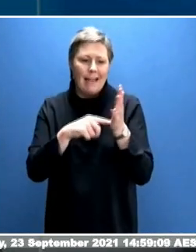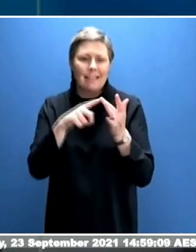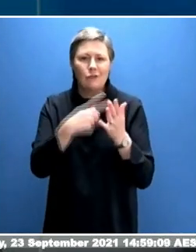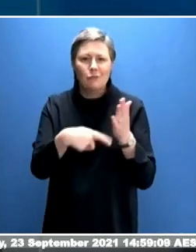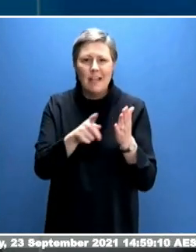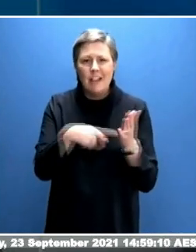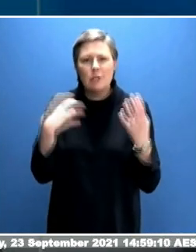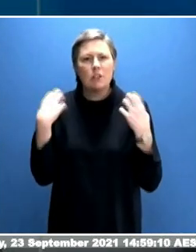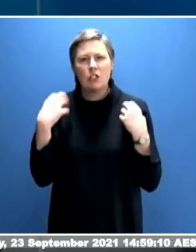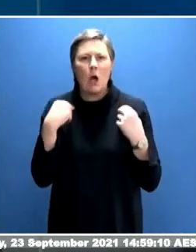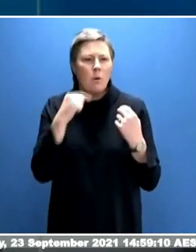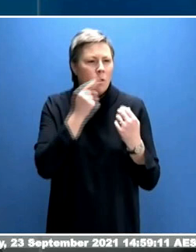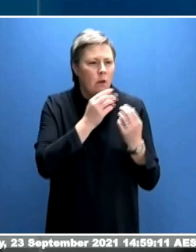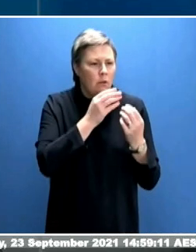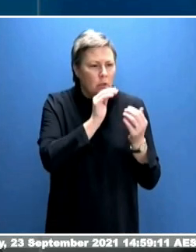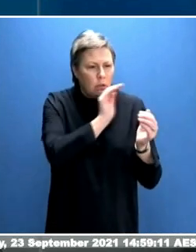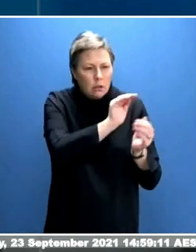go to all of those bodies.